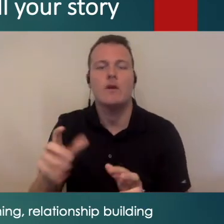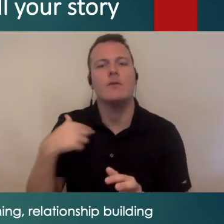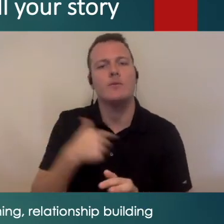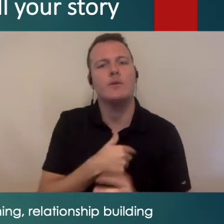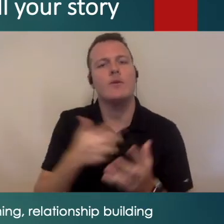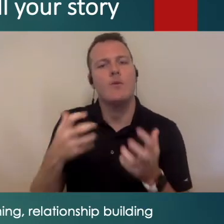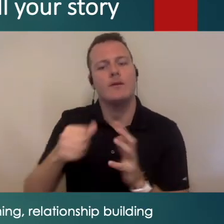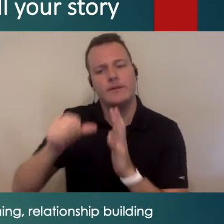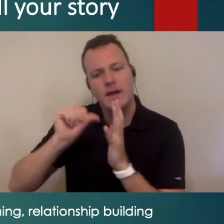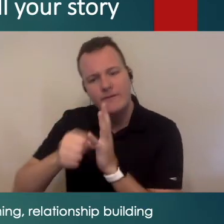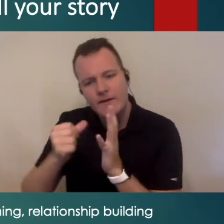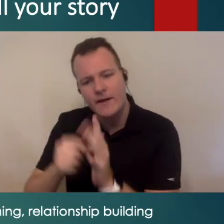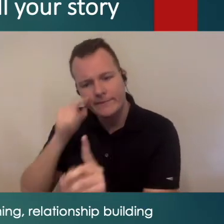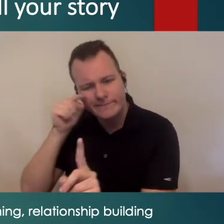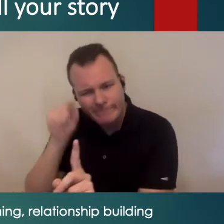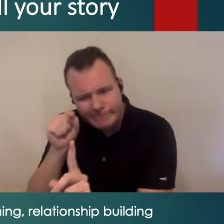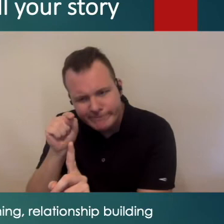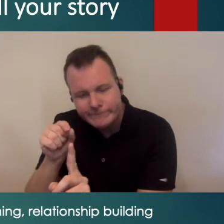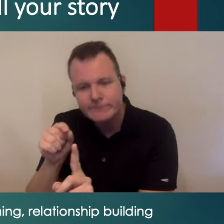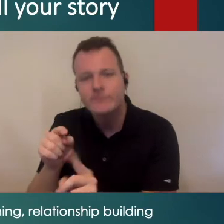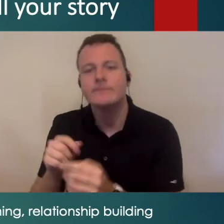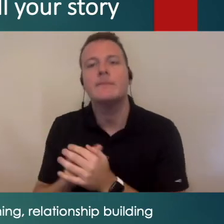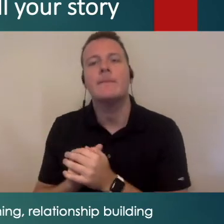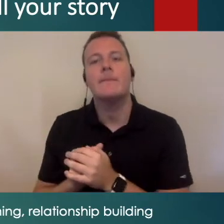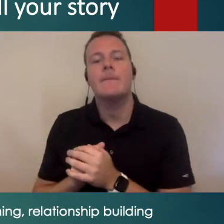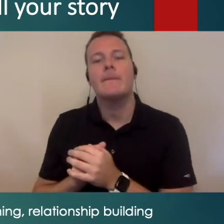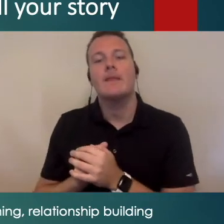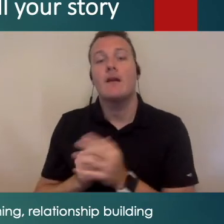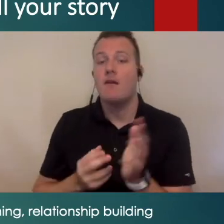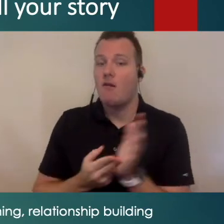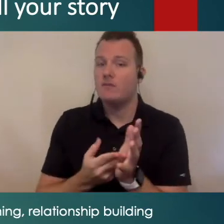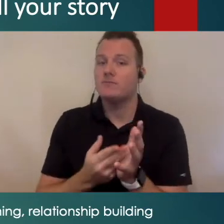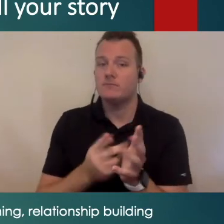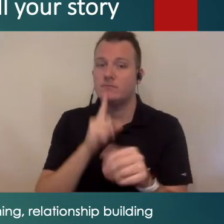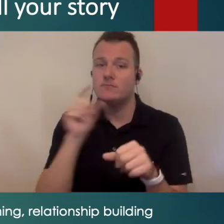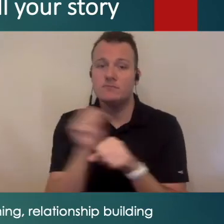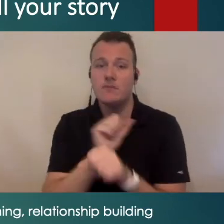that you want to highlight and pull out, and it really truly is a letter. So when